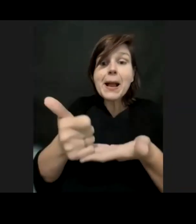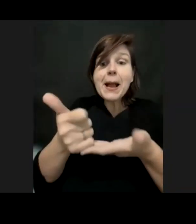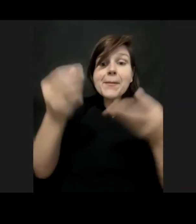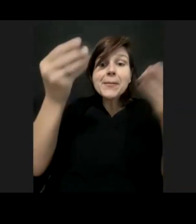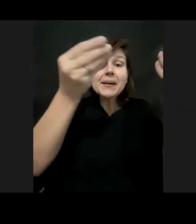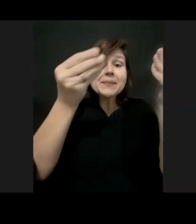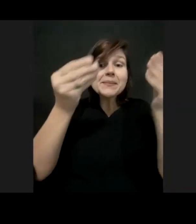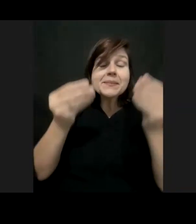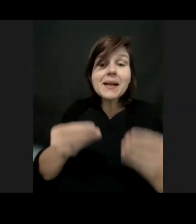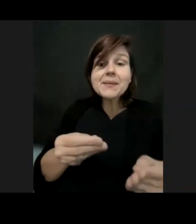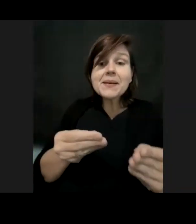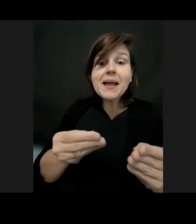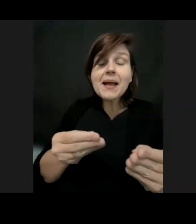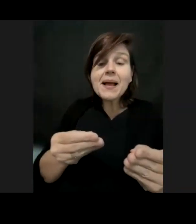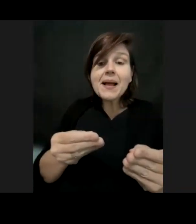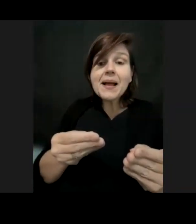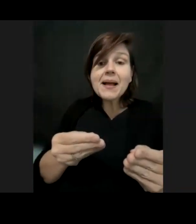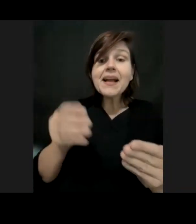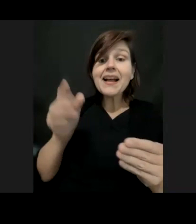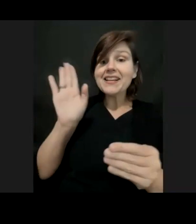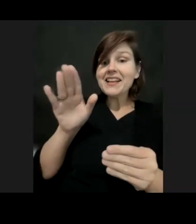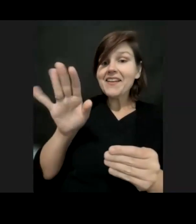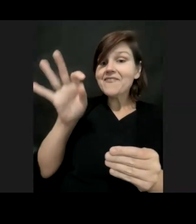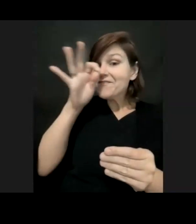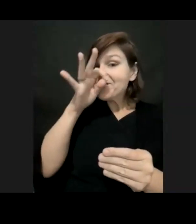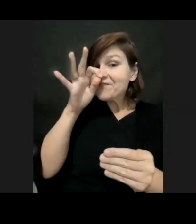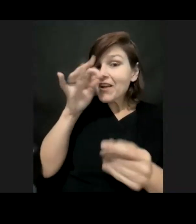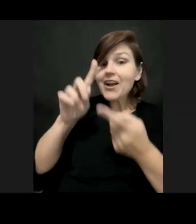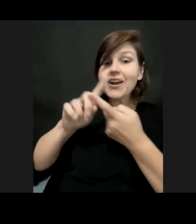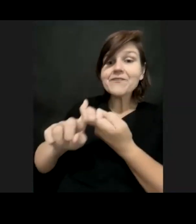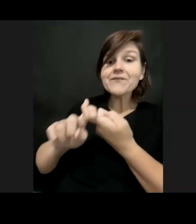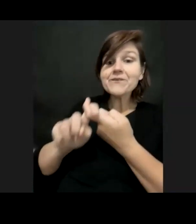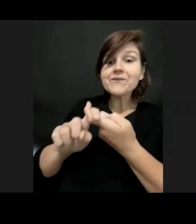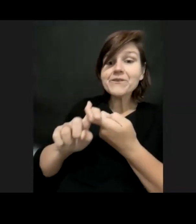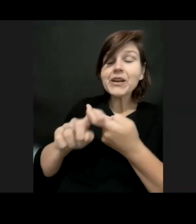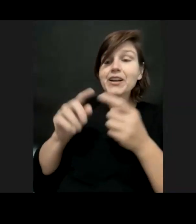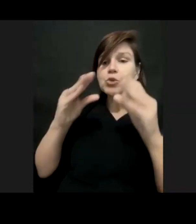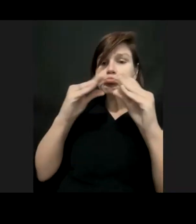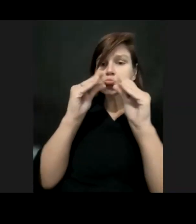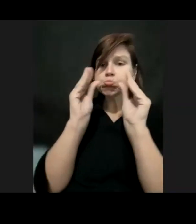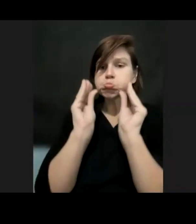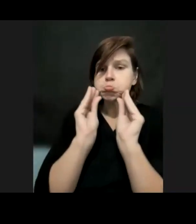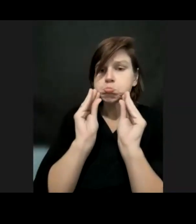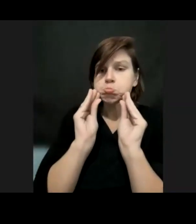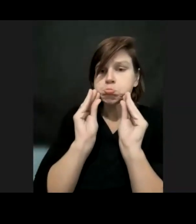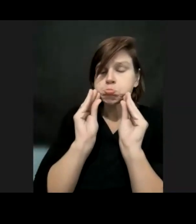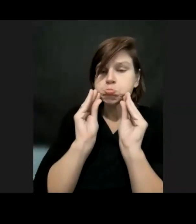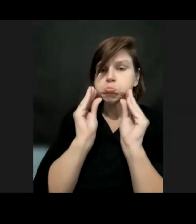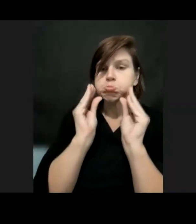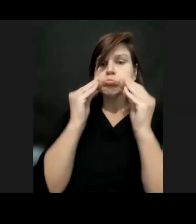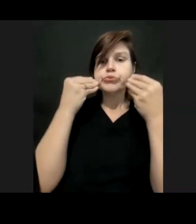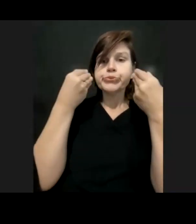so...Mr. Socks’s frown can be turned the right way ‘round. ∂ ∂